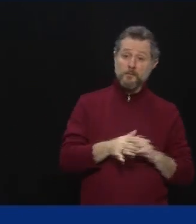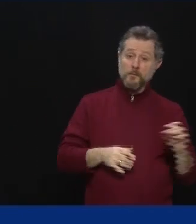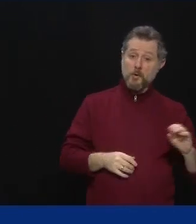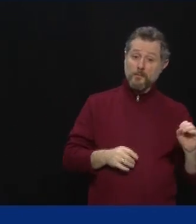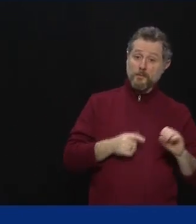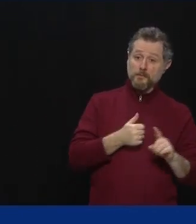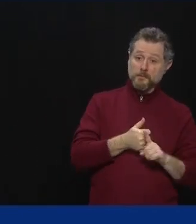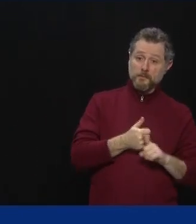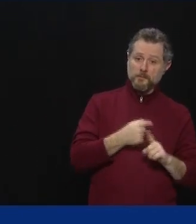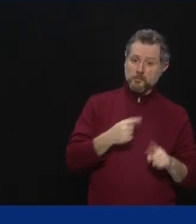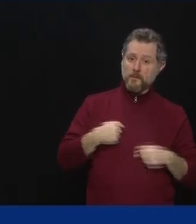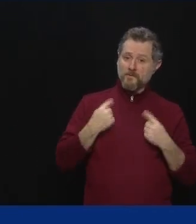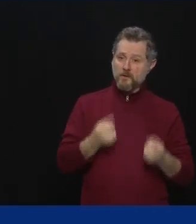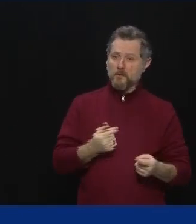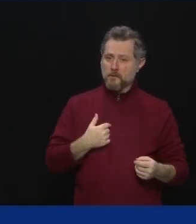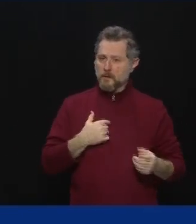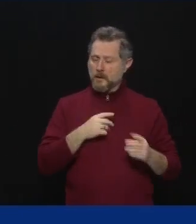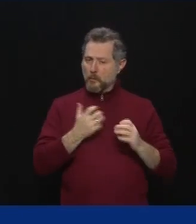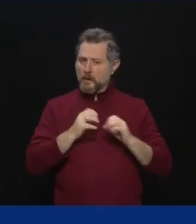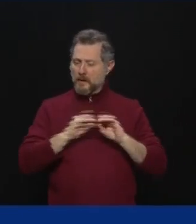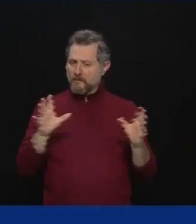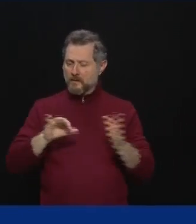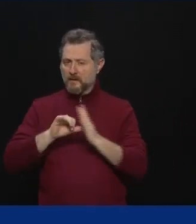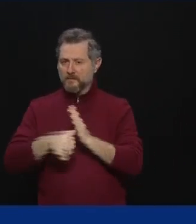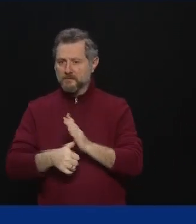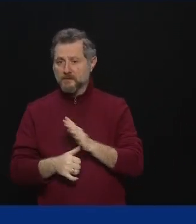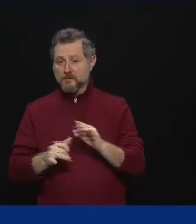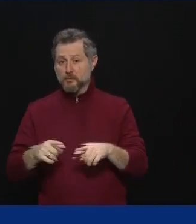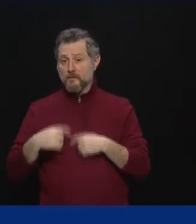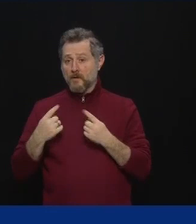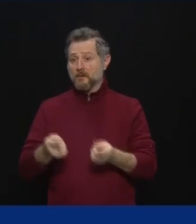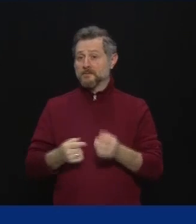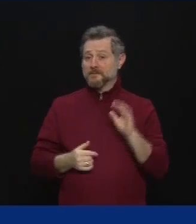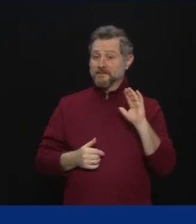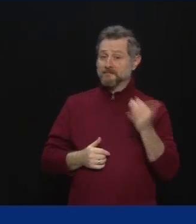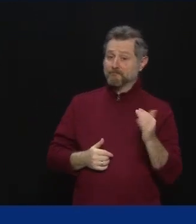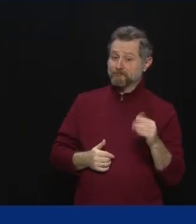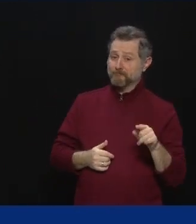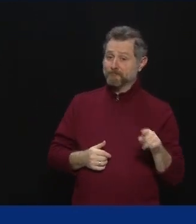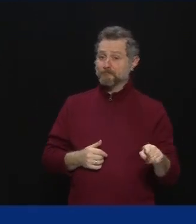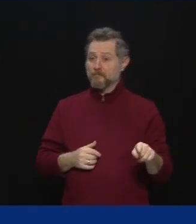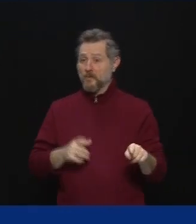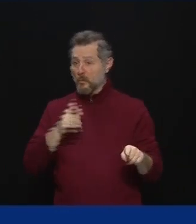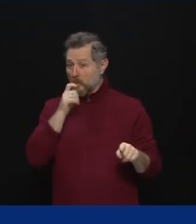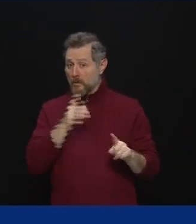THIS IS NOT DELTA. NOT THE FIRST VARIANT. THIS IS OMICRON, WHICH THUS FAR,